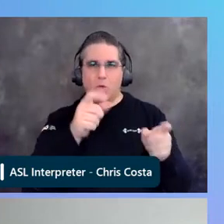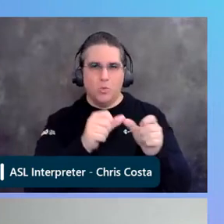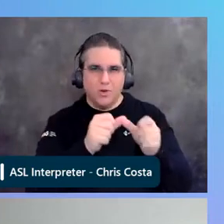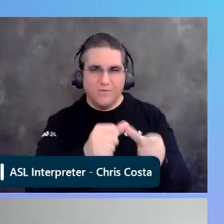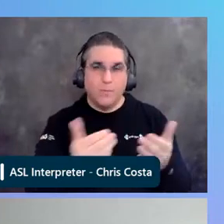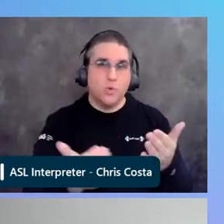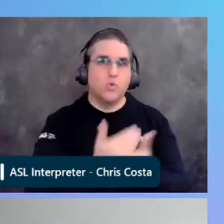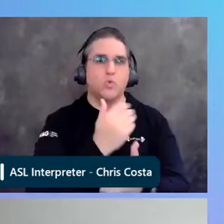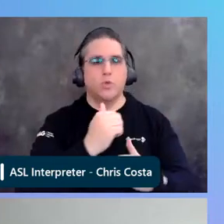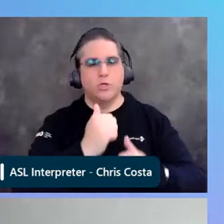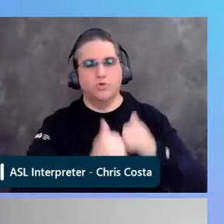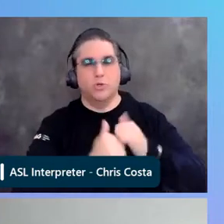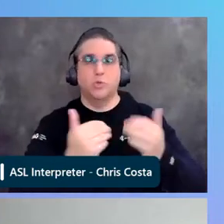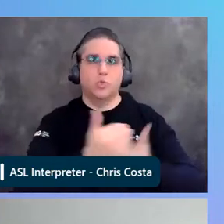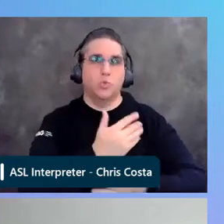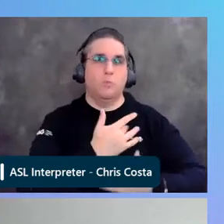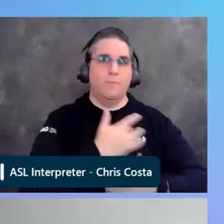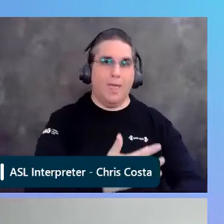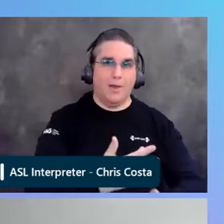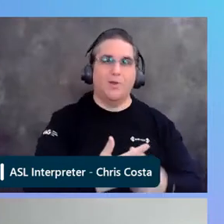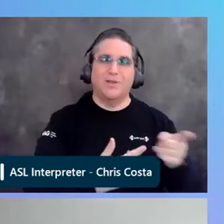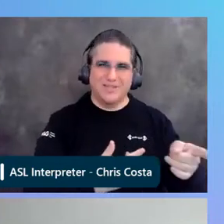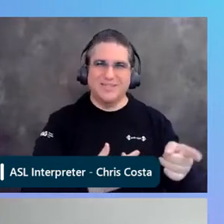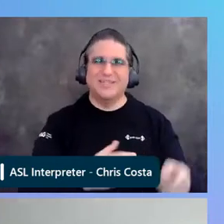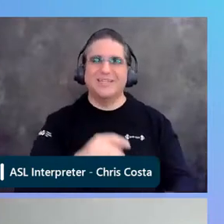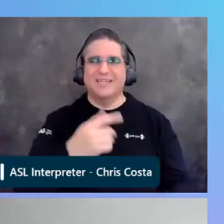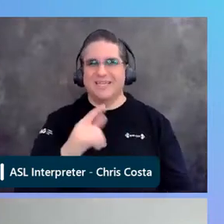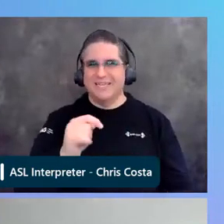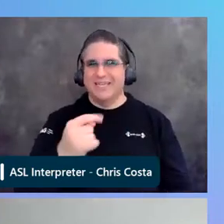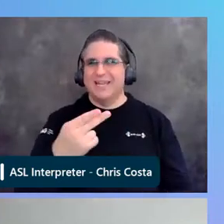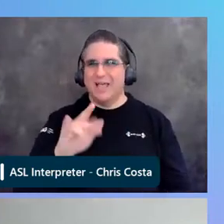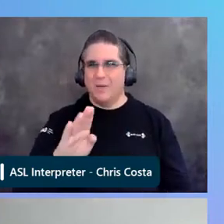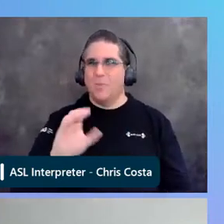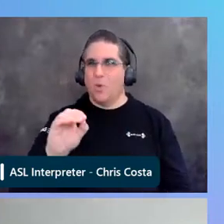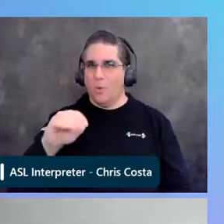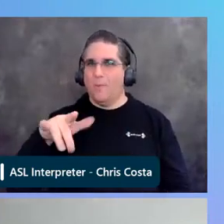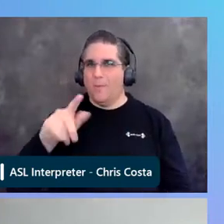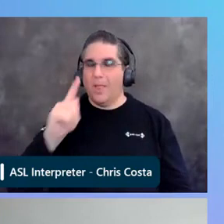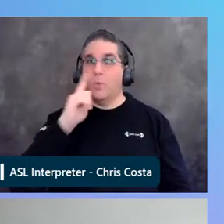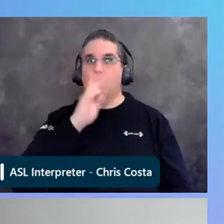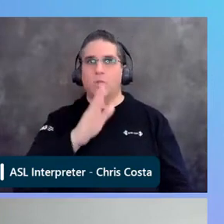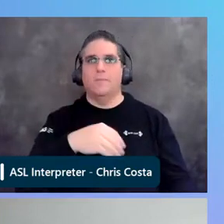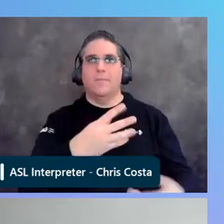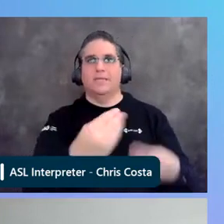Copilot picks up on those and will start to suggest, suggest